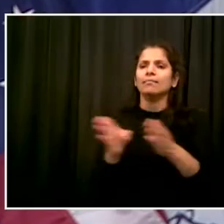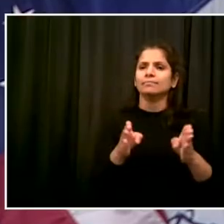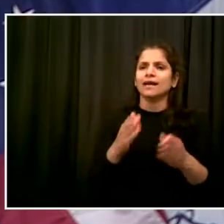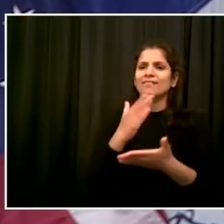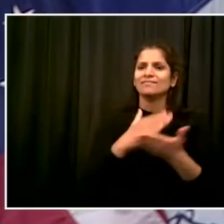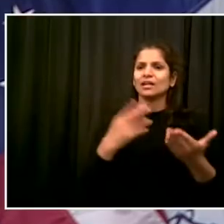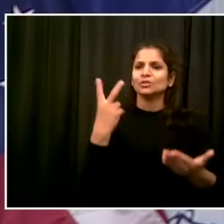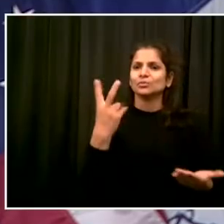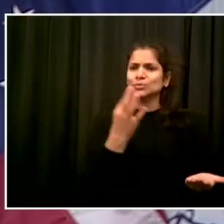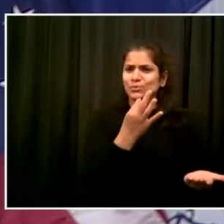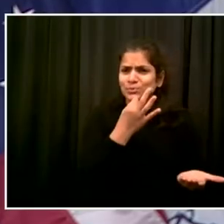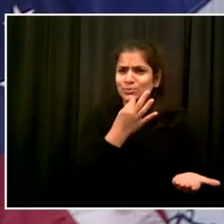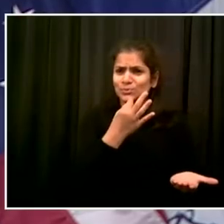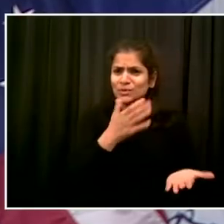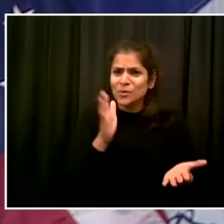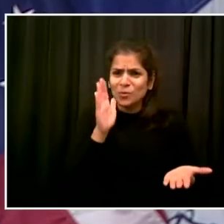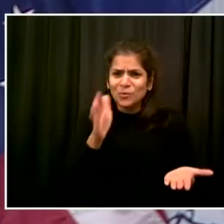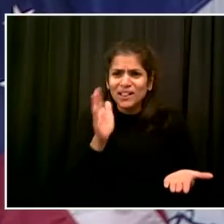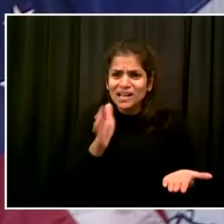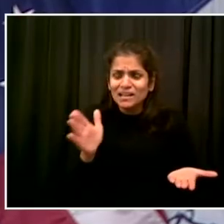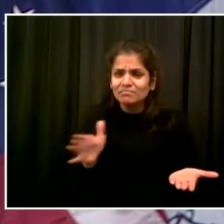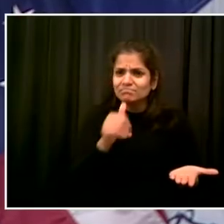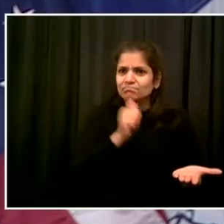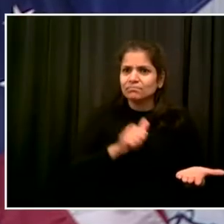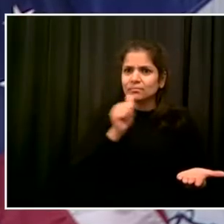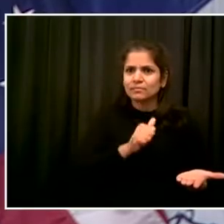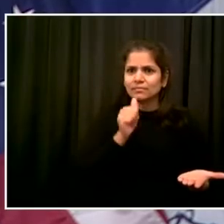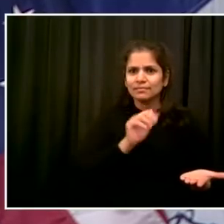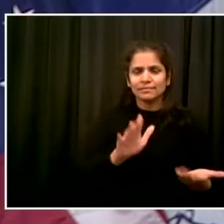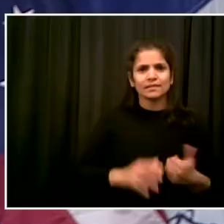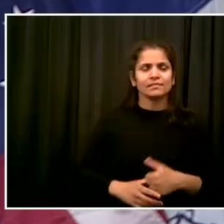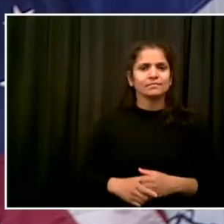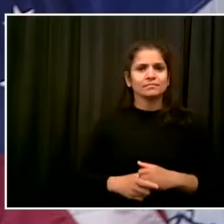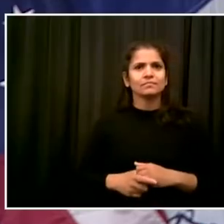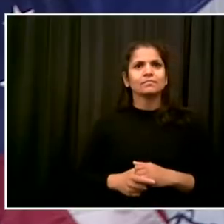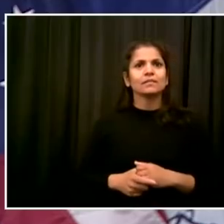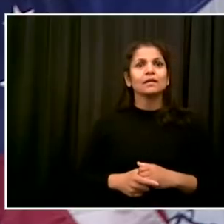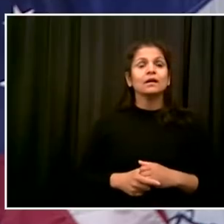FASTER WE GET THROUGH PHASE 1, THE FASTER WE CAN GET TO PSHAE 2. PHASE 2 DOES NOT HAVE TO BE